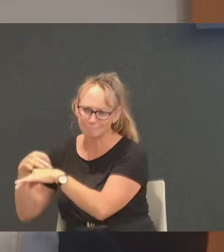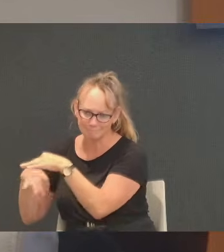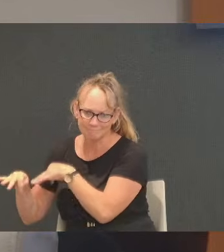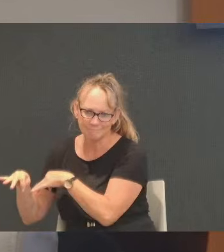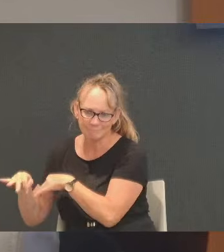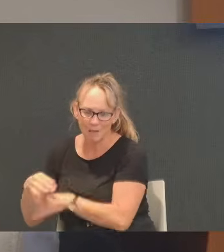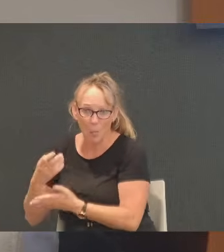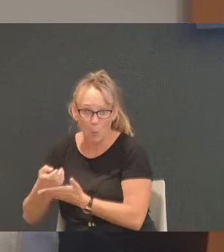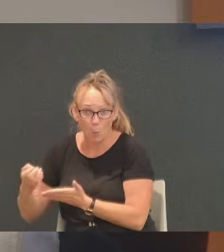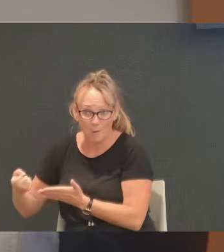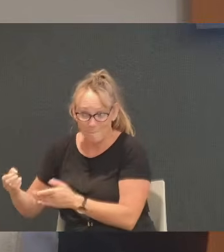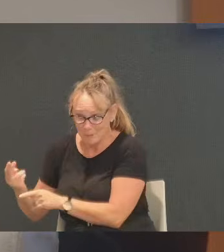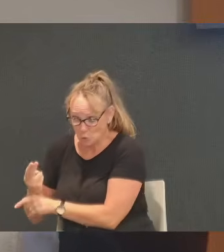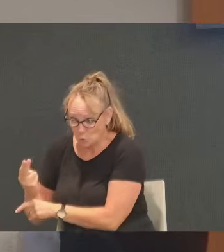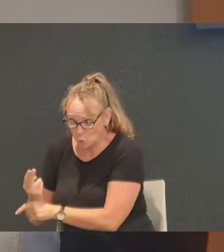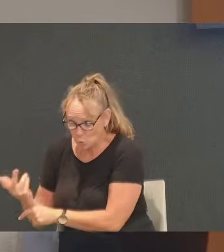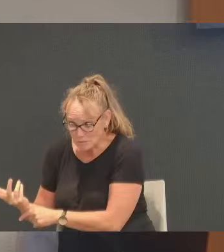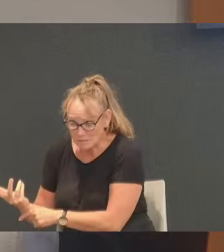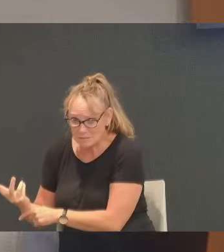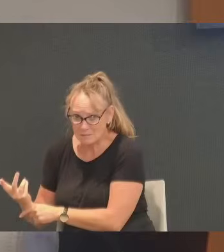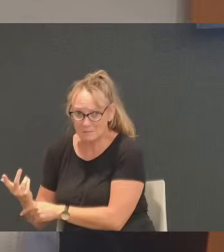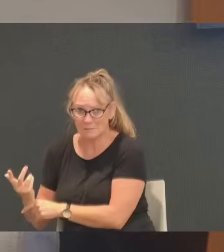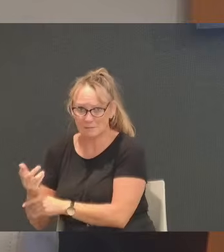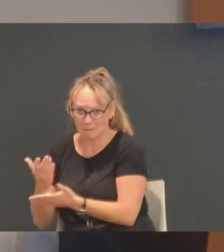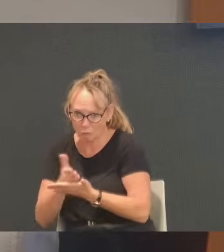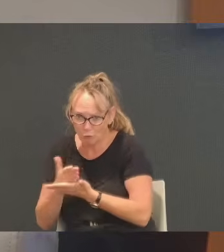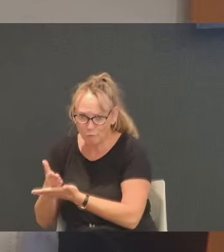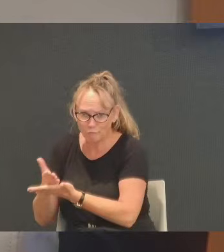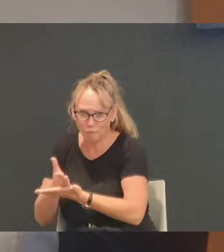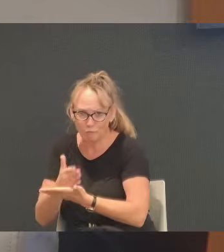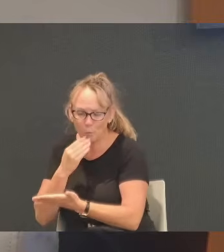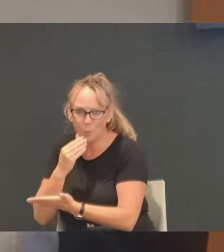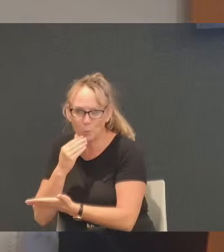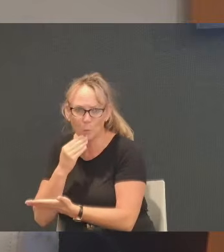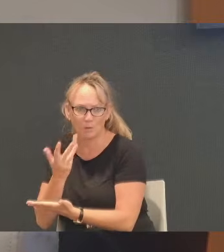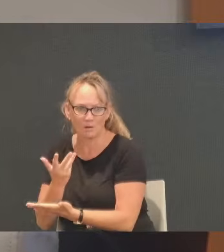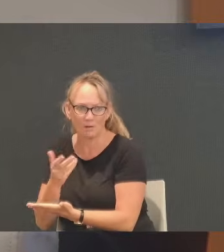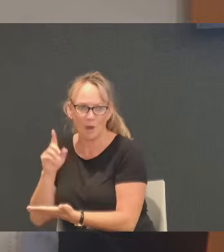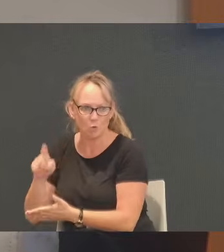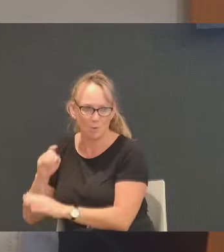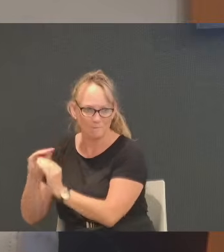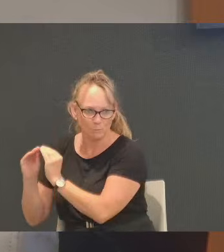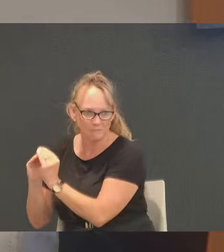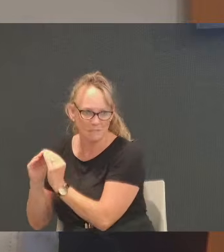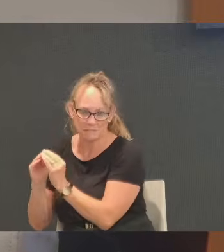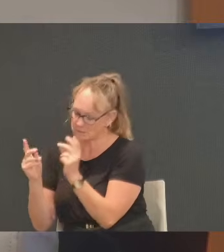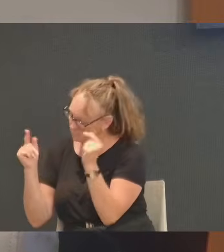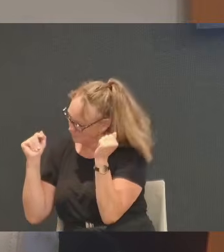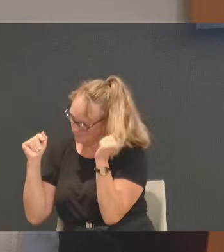and make food in that in in those areas they have to get repaired immediately. that this authorizes